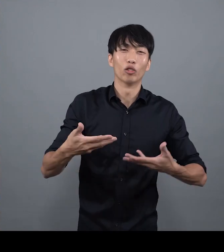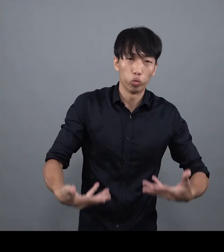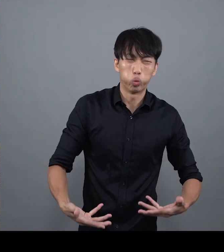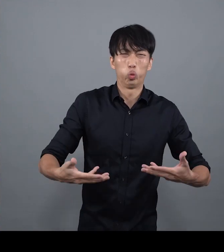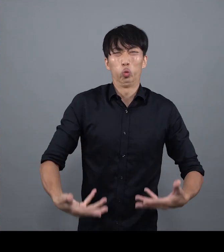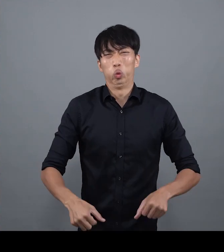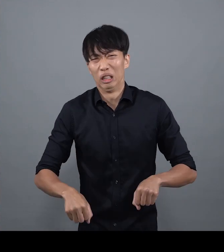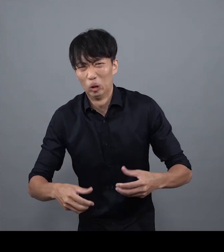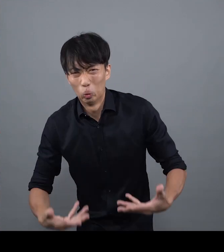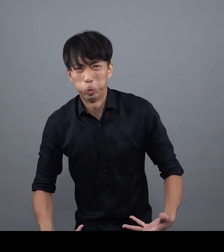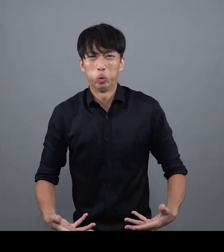It’s heavy